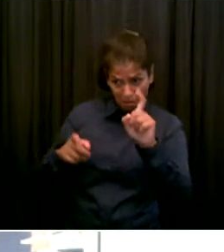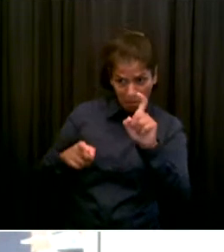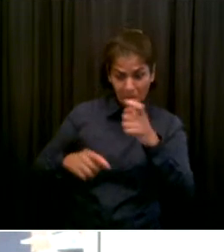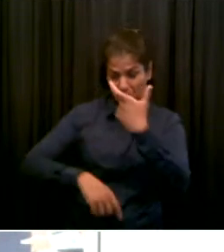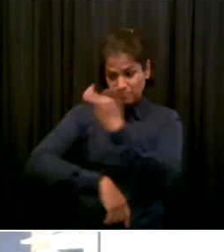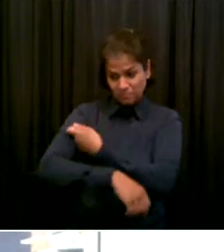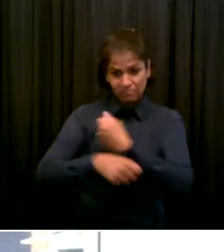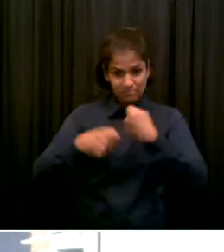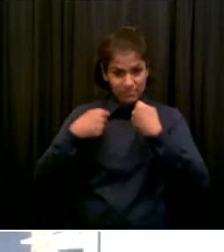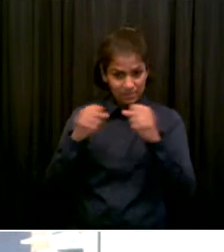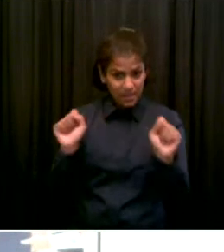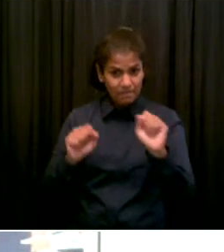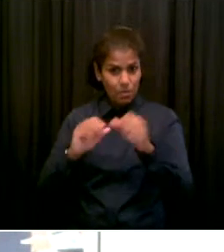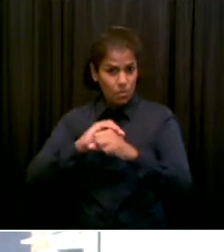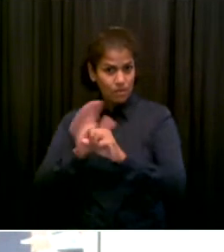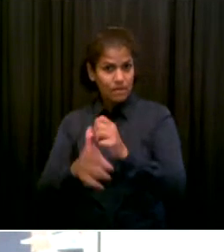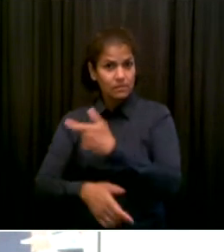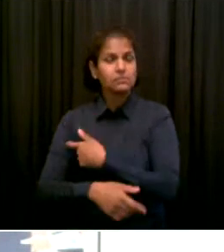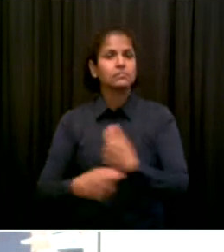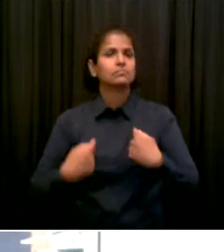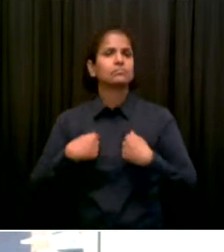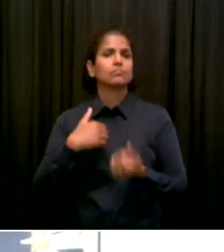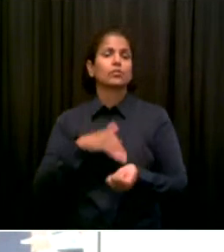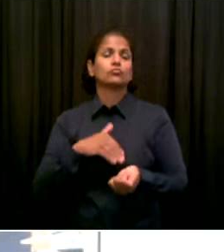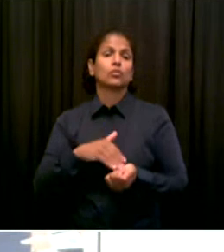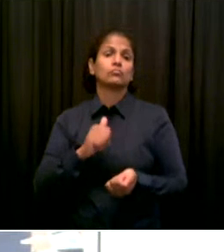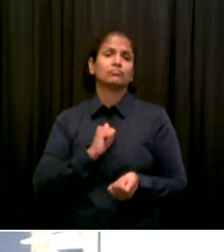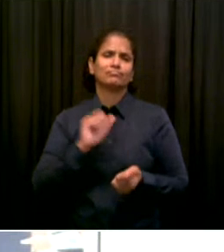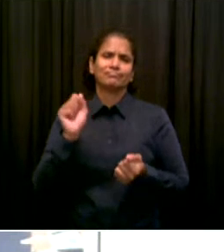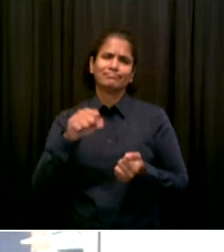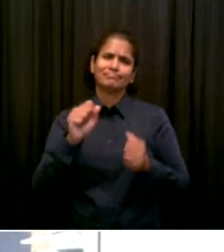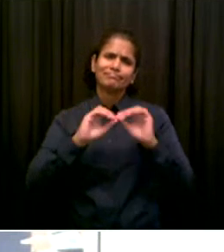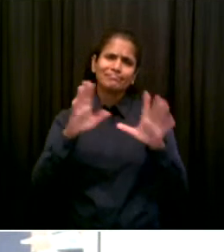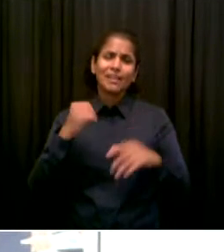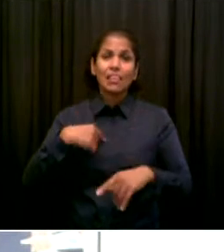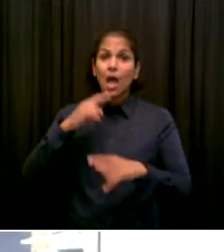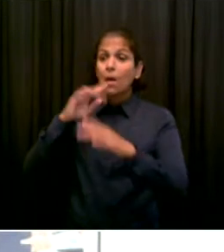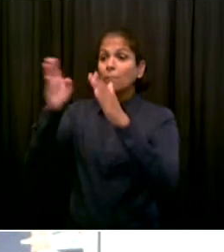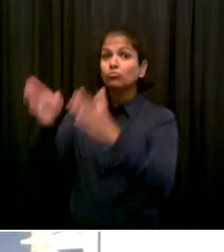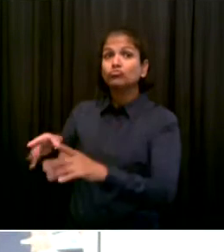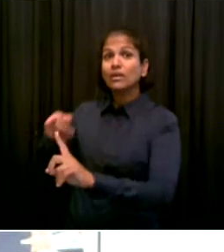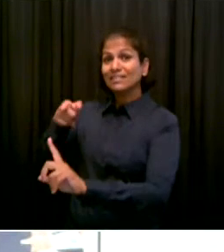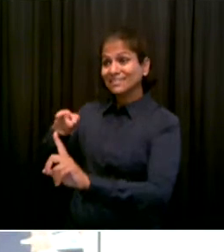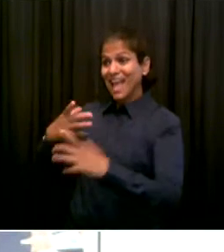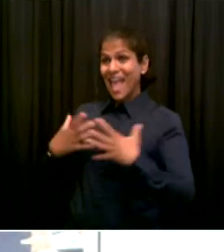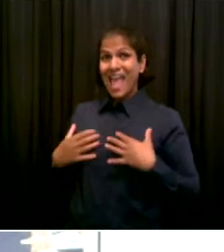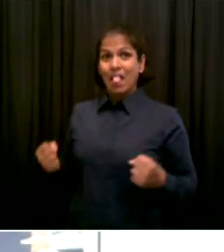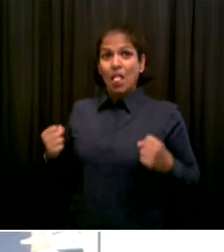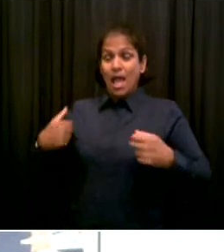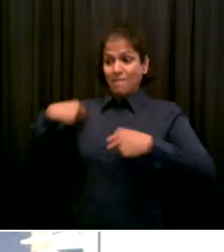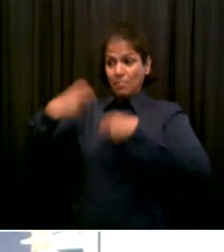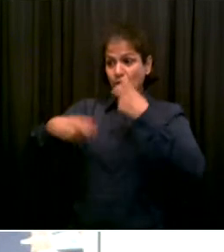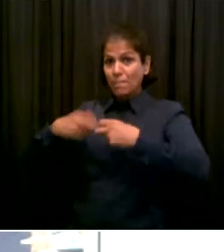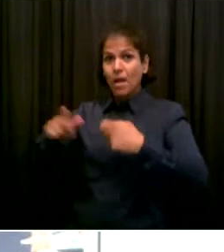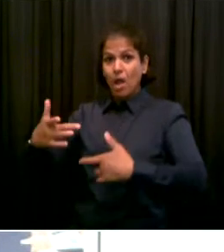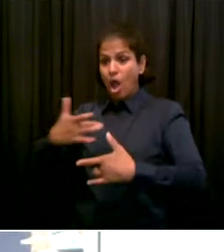UNDERLYING HEALTH CONDITIONS.